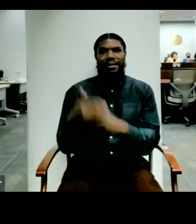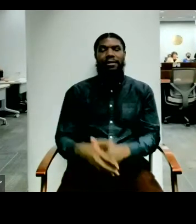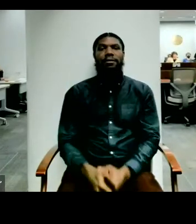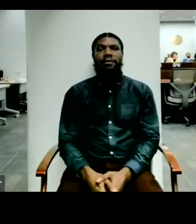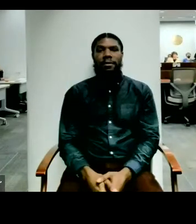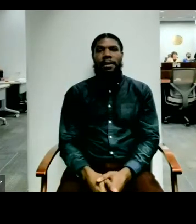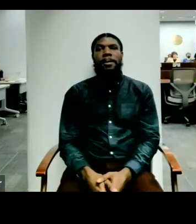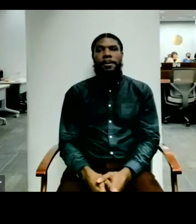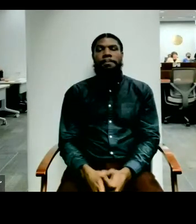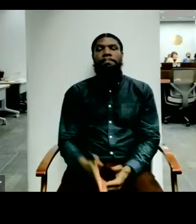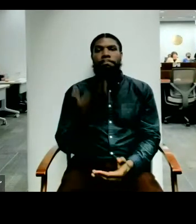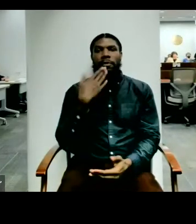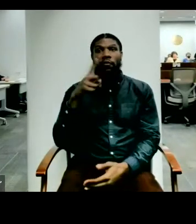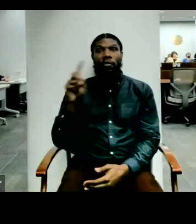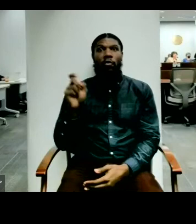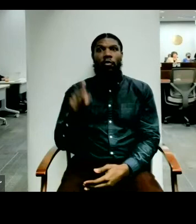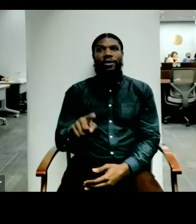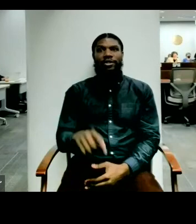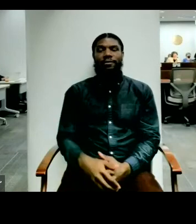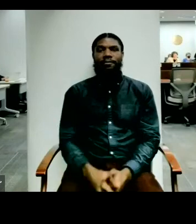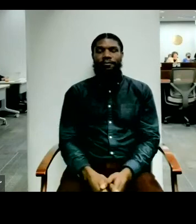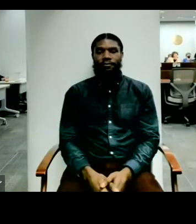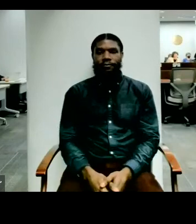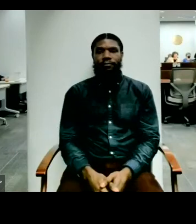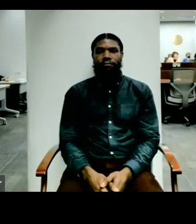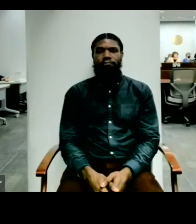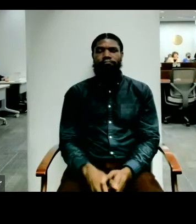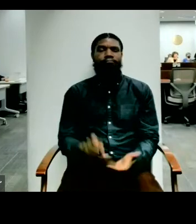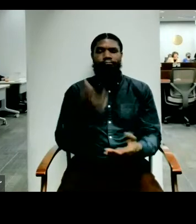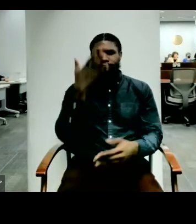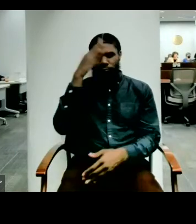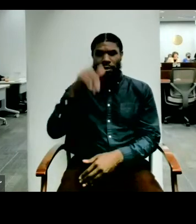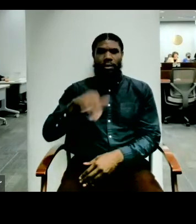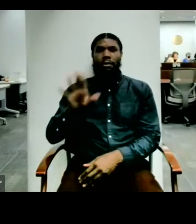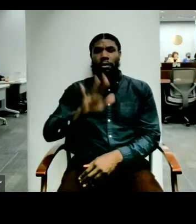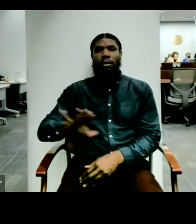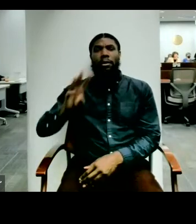Thank you for that question, Vice Chair, as you know almost 60% of SHRMs membership comes